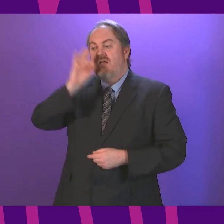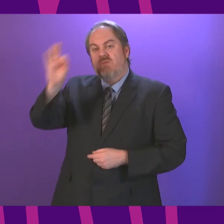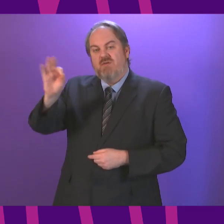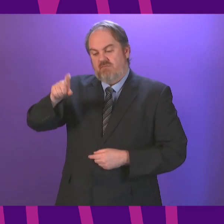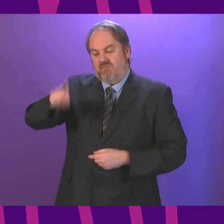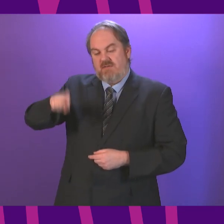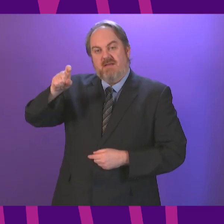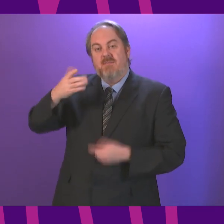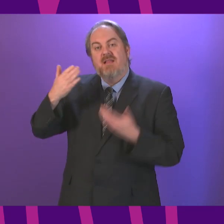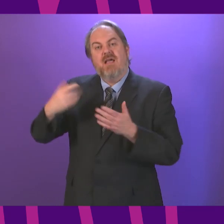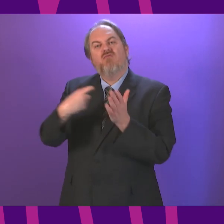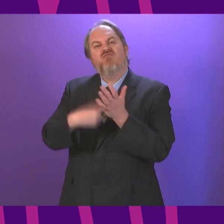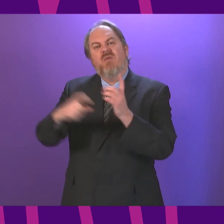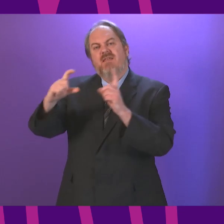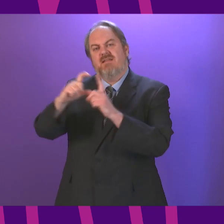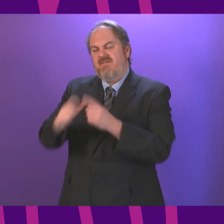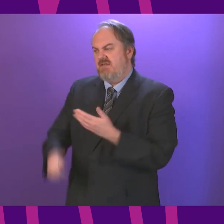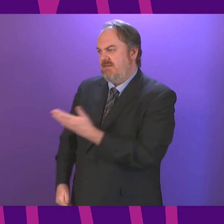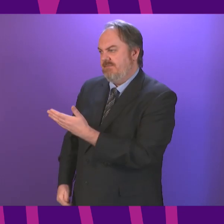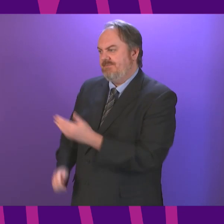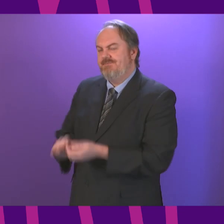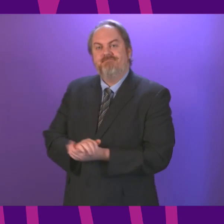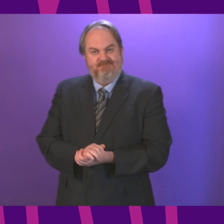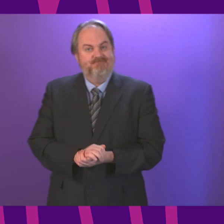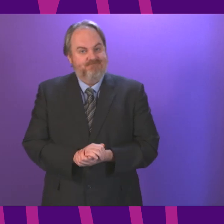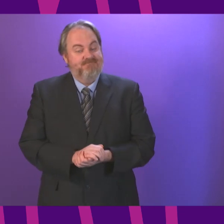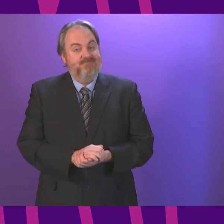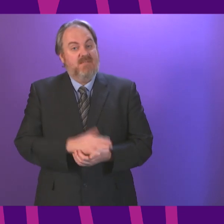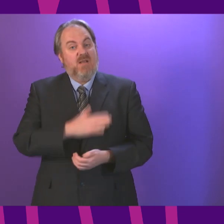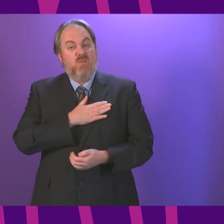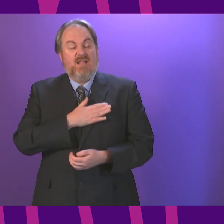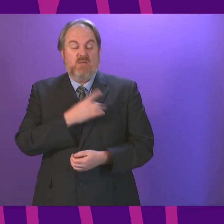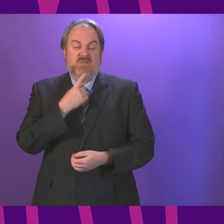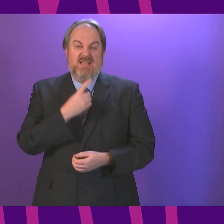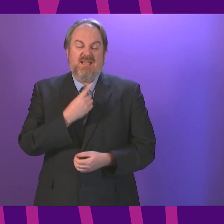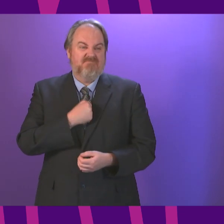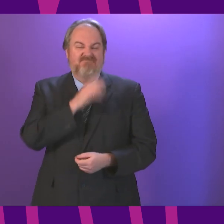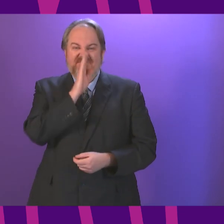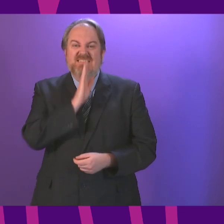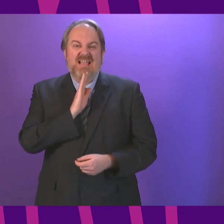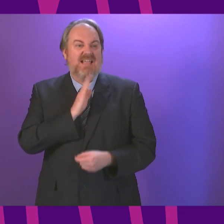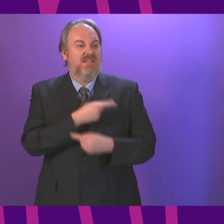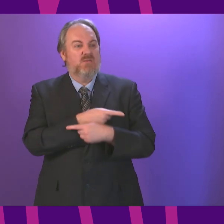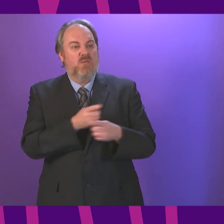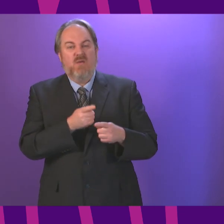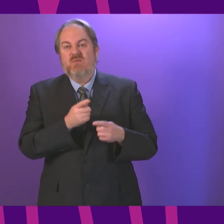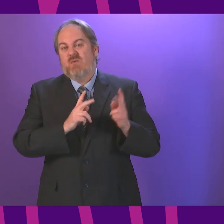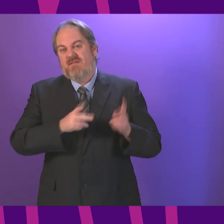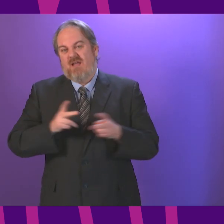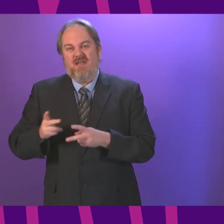Ruth Davidson (Edinburgh Central) (Con): I add my condolences to those of the First Minister, for all those who have died, and I thank all those who are helping